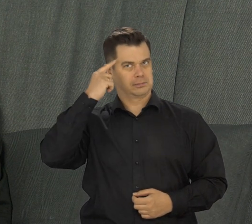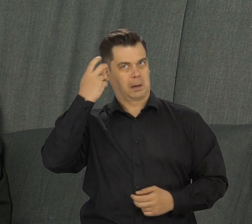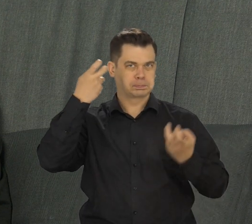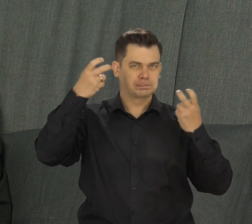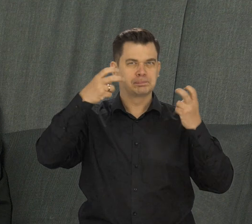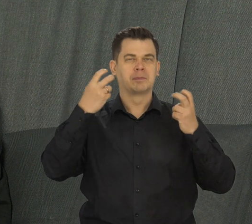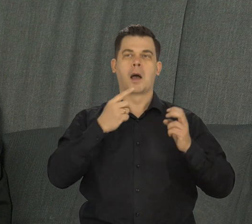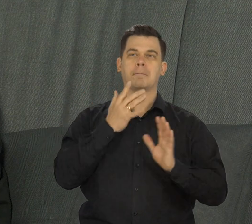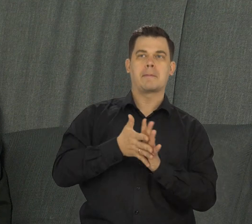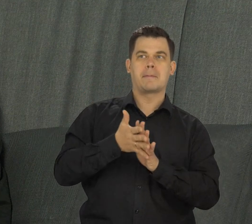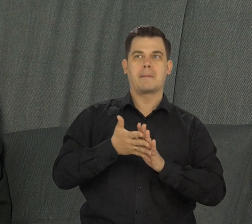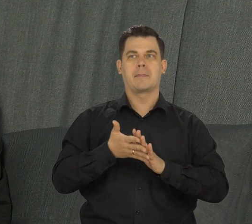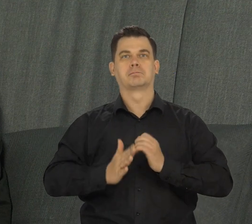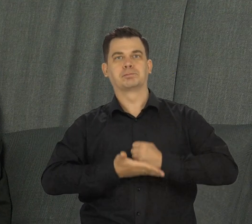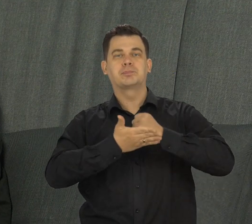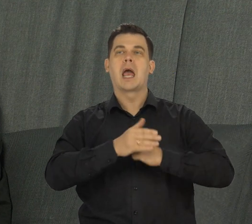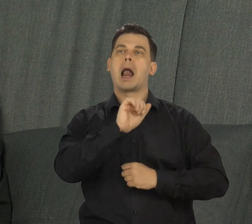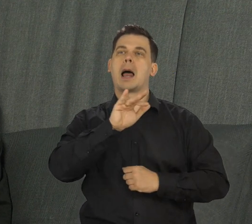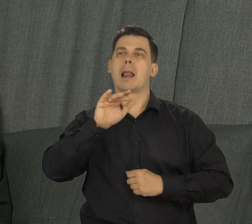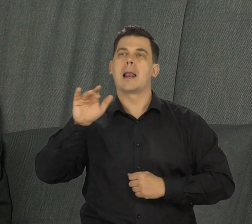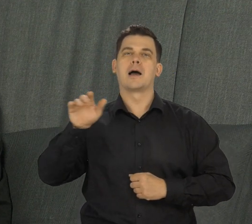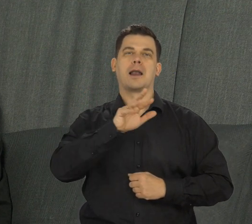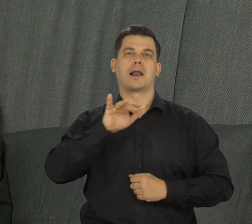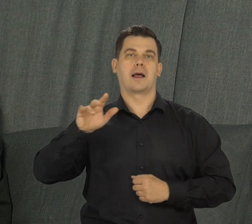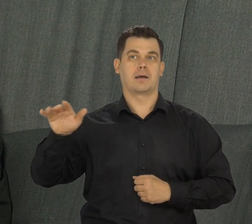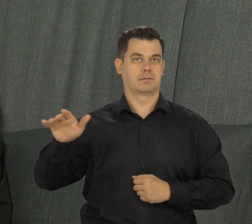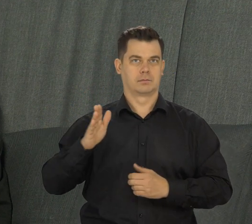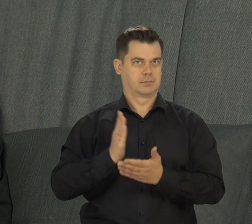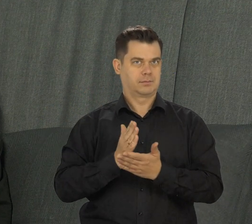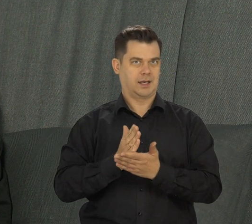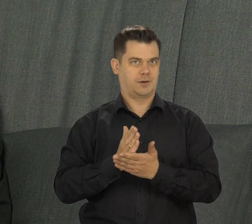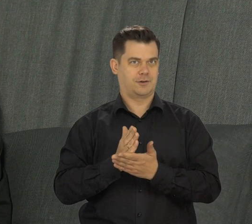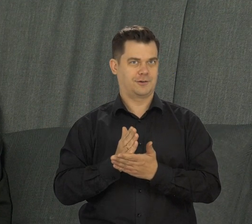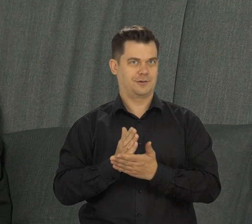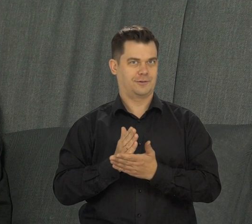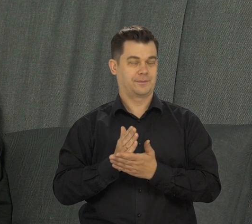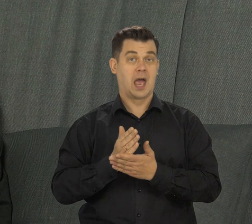and we supported ourselves in communication by dactylography, or sign language alphabet.